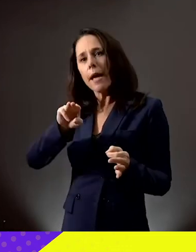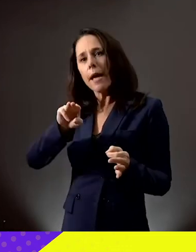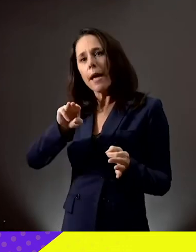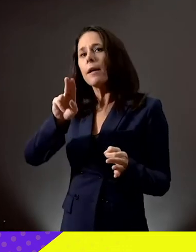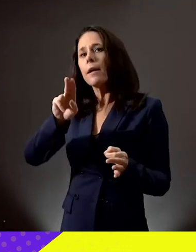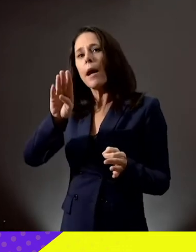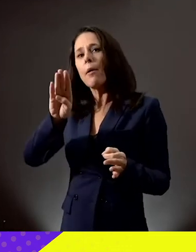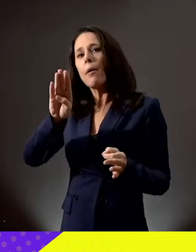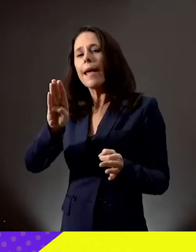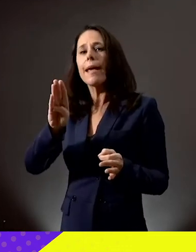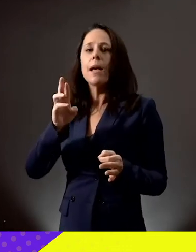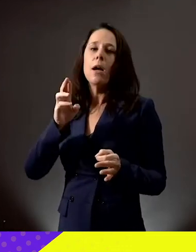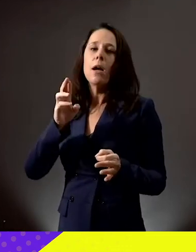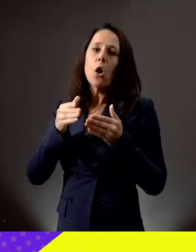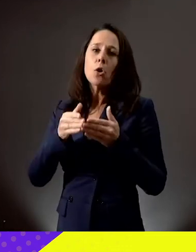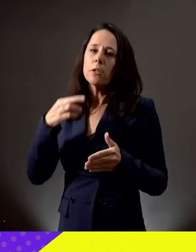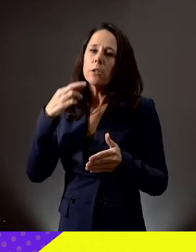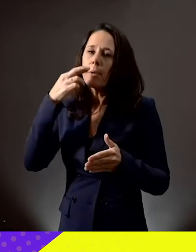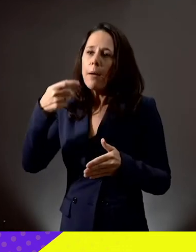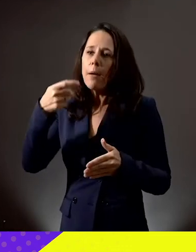as the winner of this category.